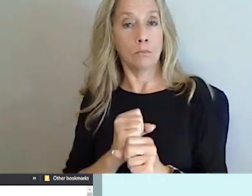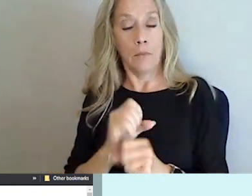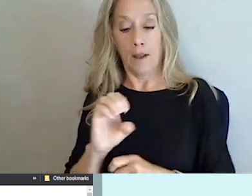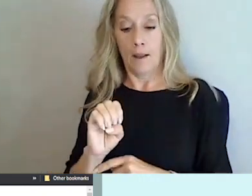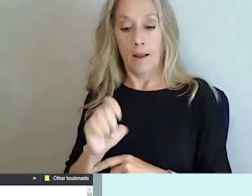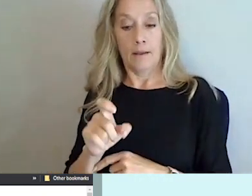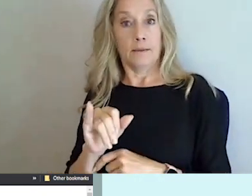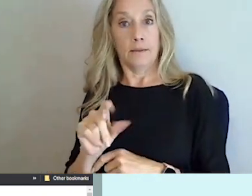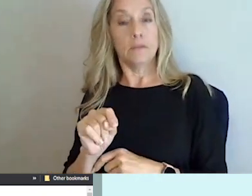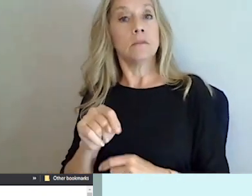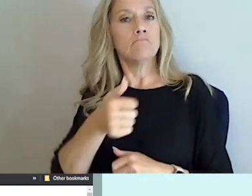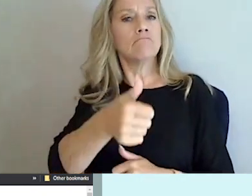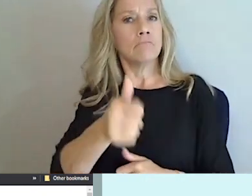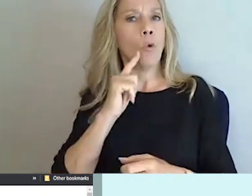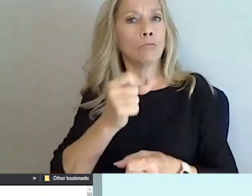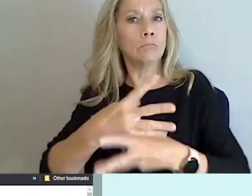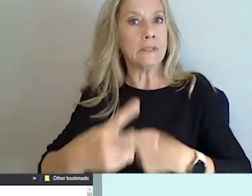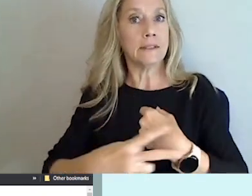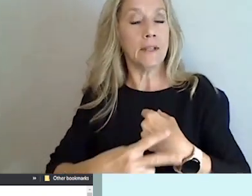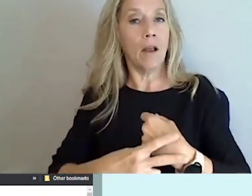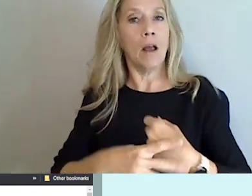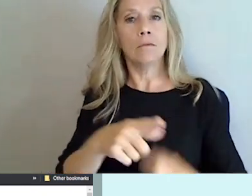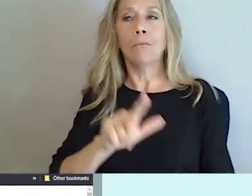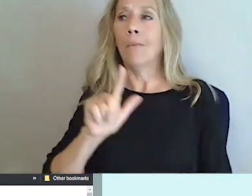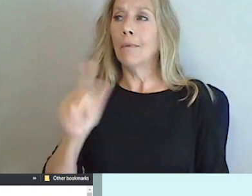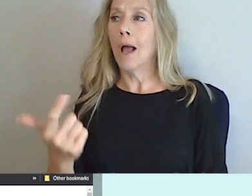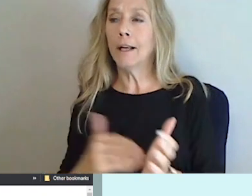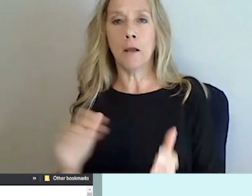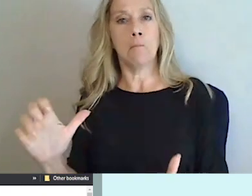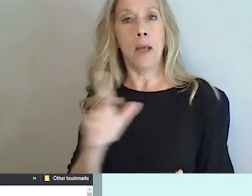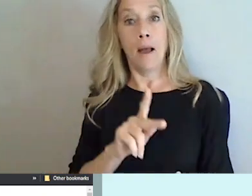Your renewal will be saved, and you can return to where you left off for up to 7 days.